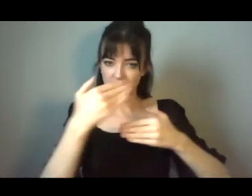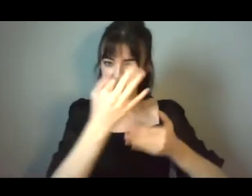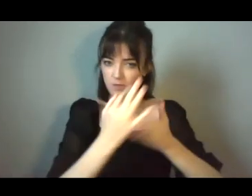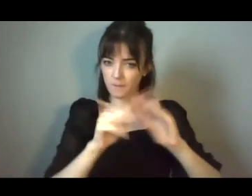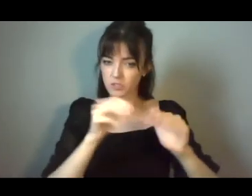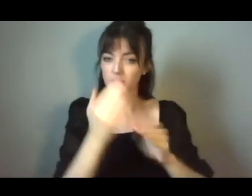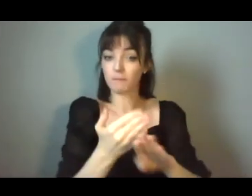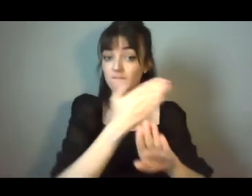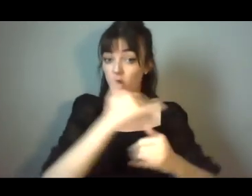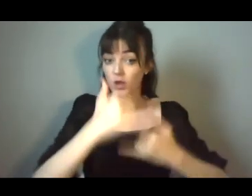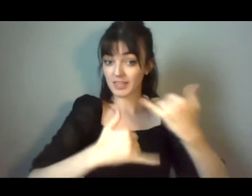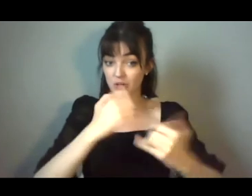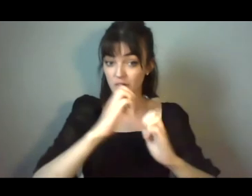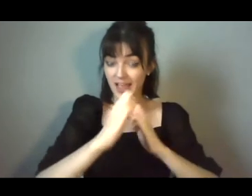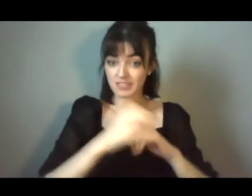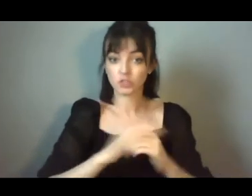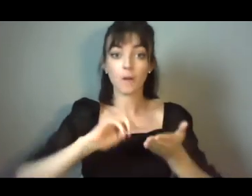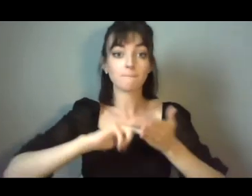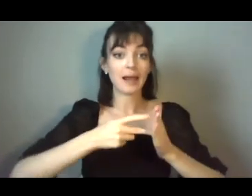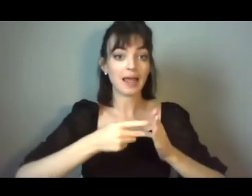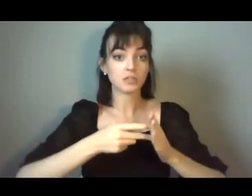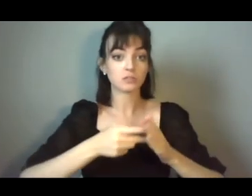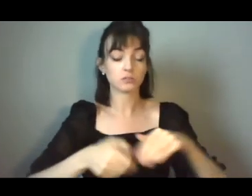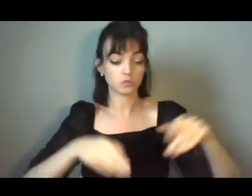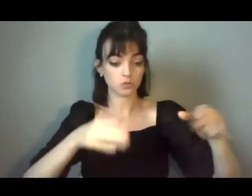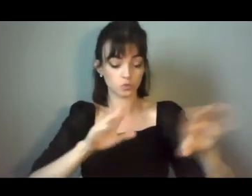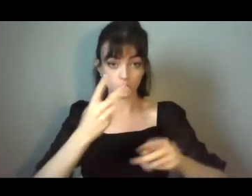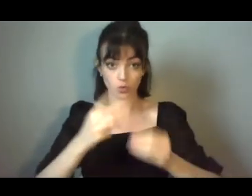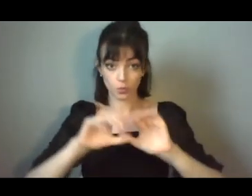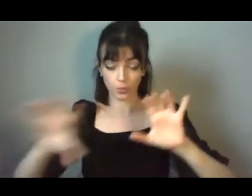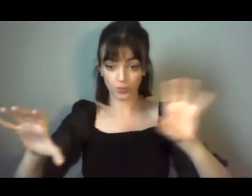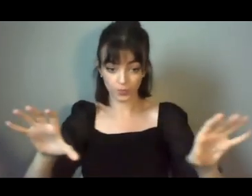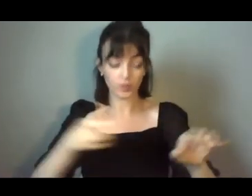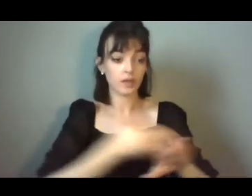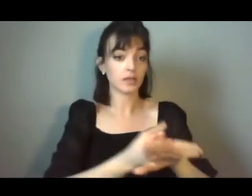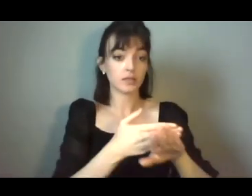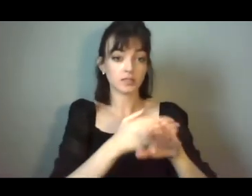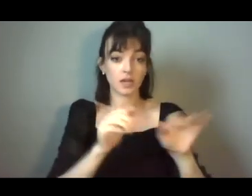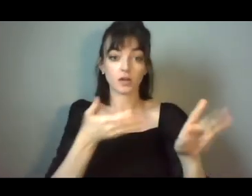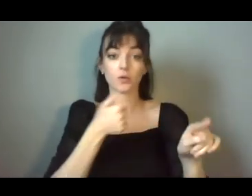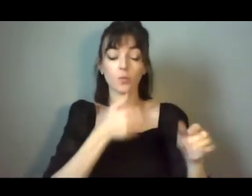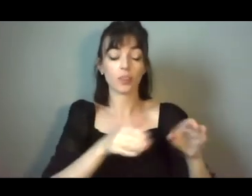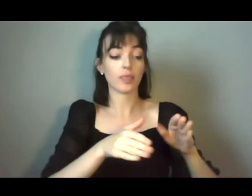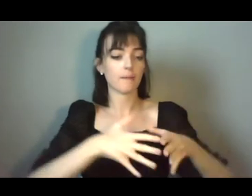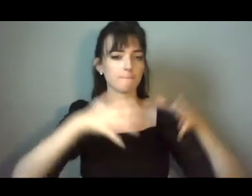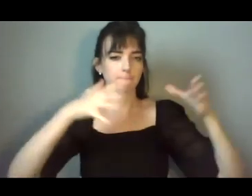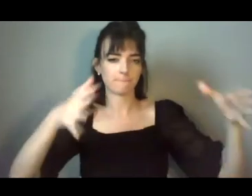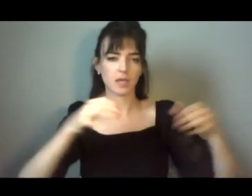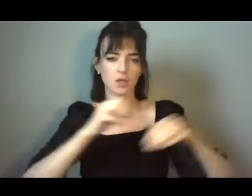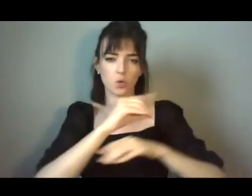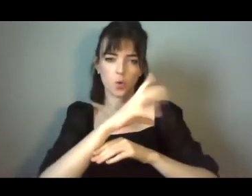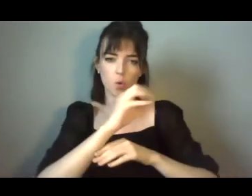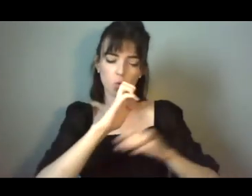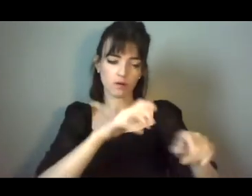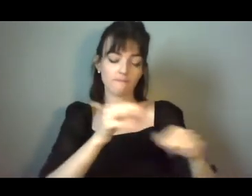with them in two tranches commencing first of all with the bigger overarching code for the supported